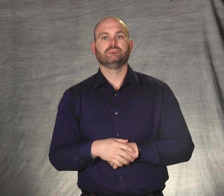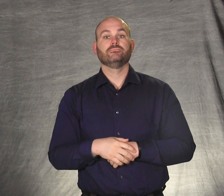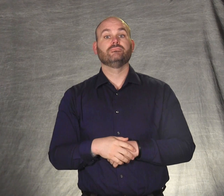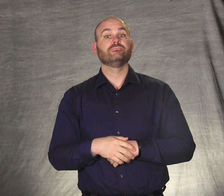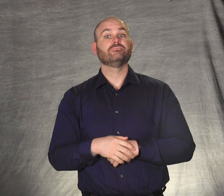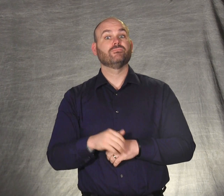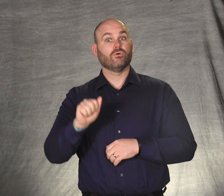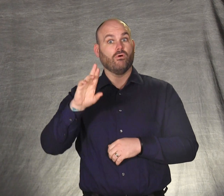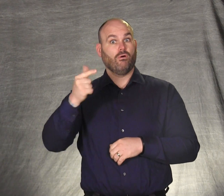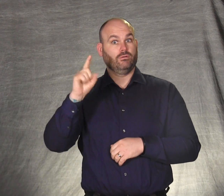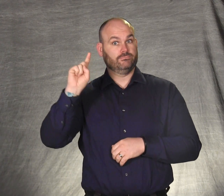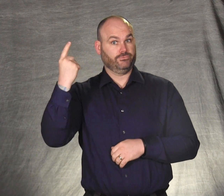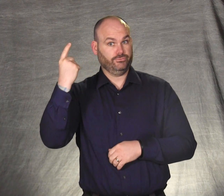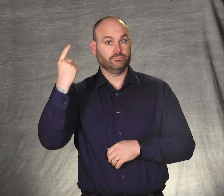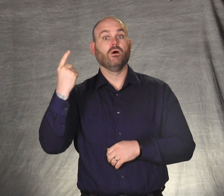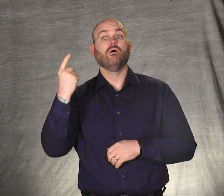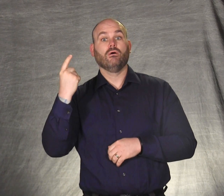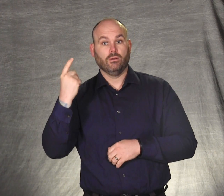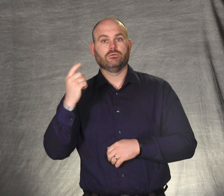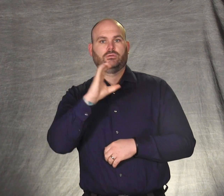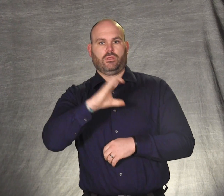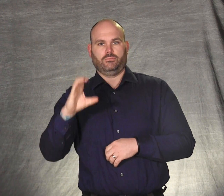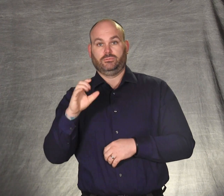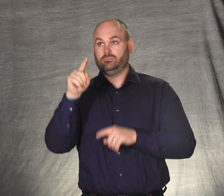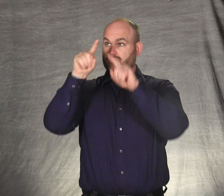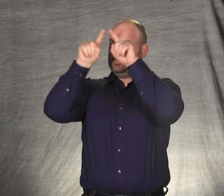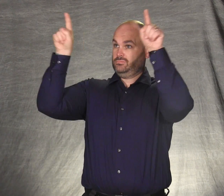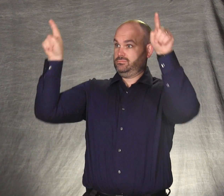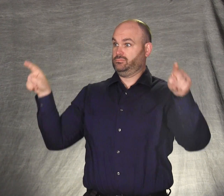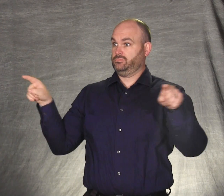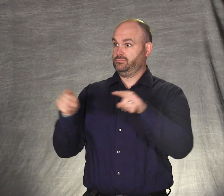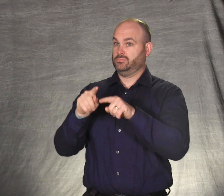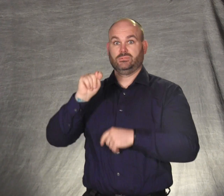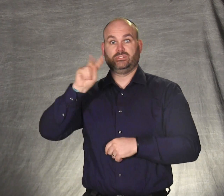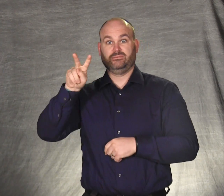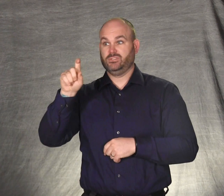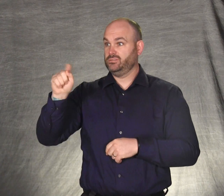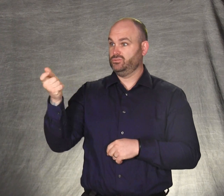Beginning August 1, the closed captioning on TVs